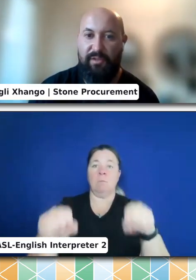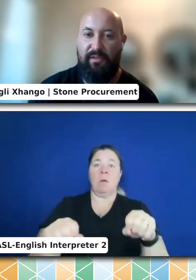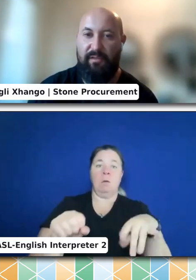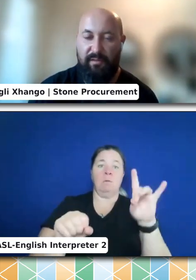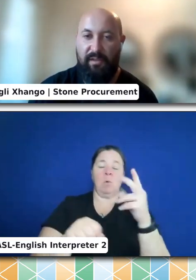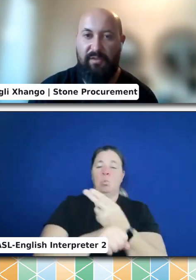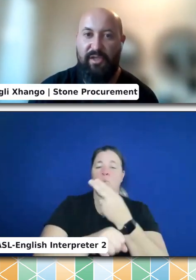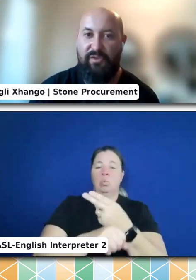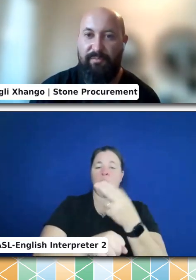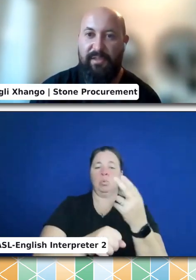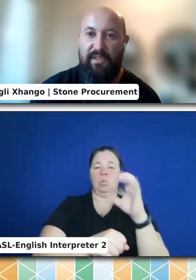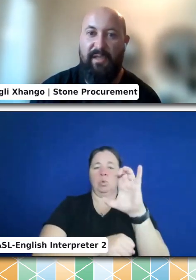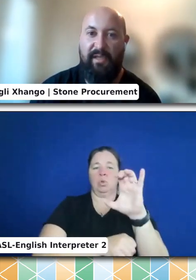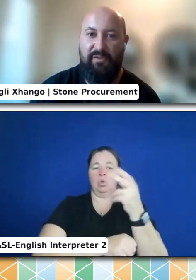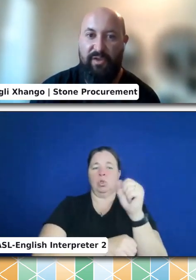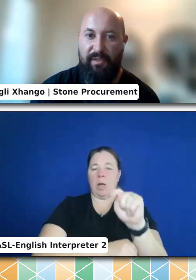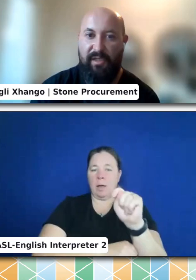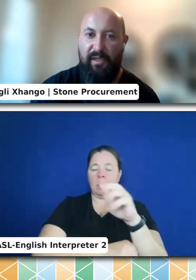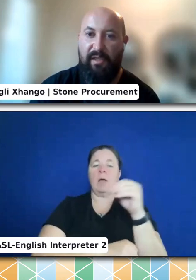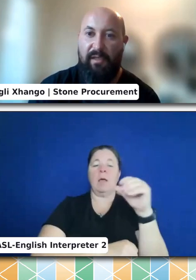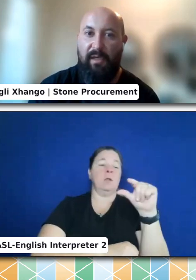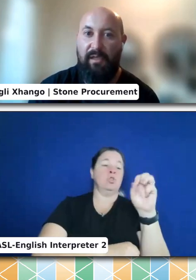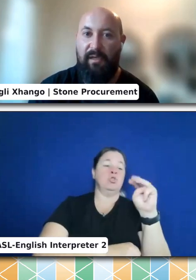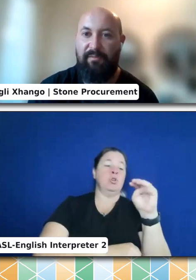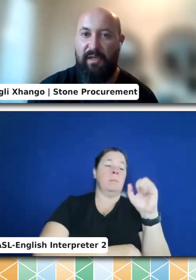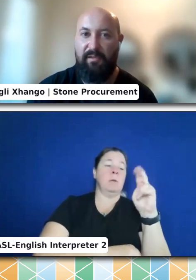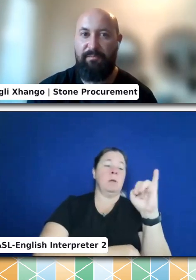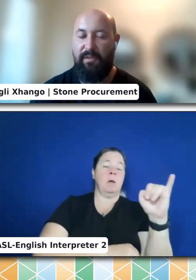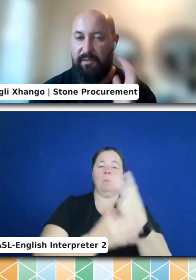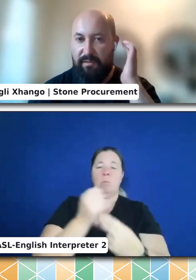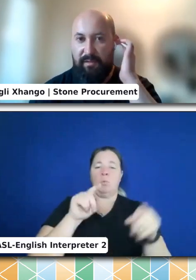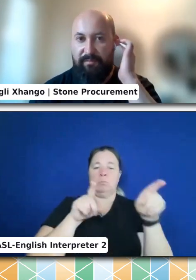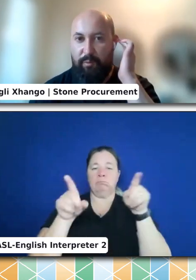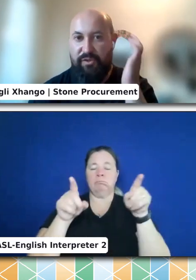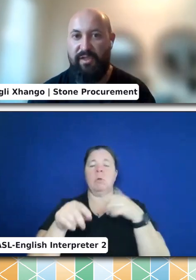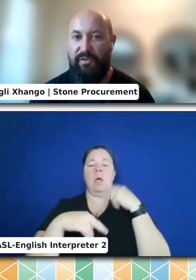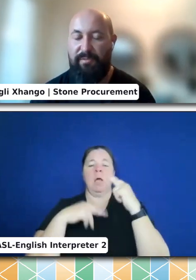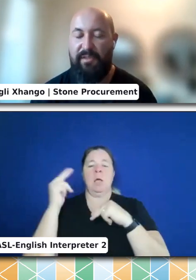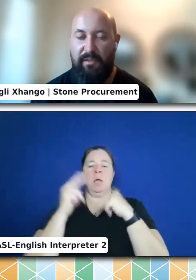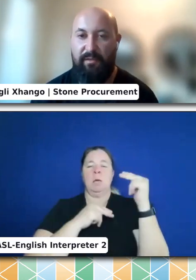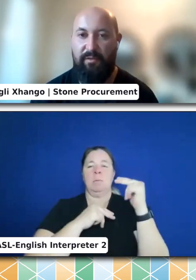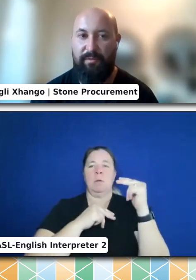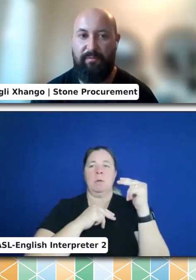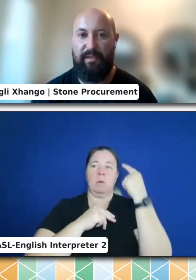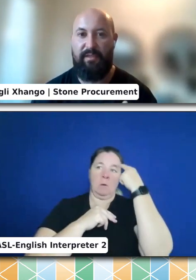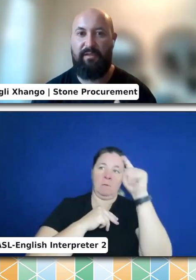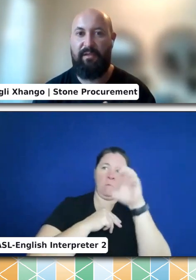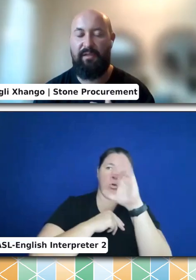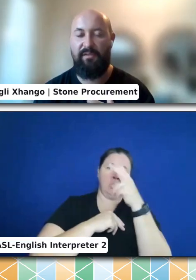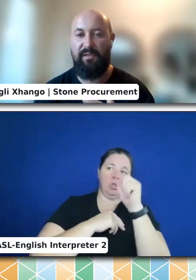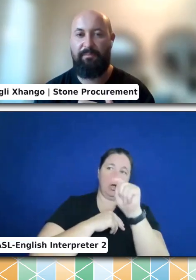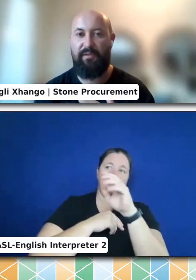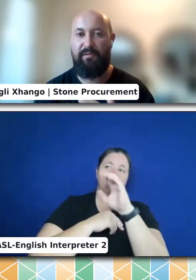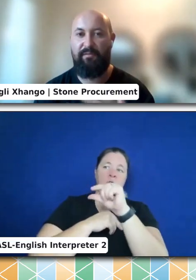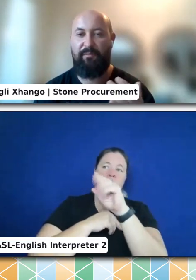Chatgpt and Gemini. I've kind of built for ChatGPT a little bit of a separate.